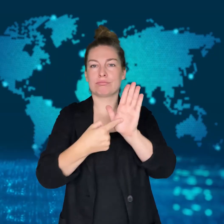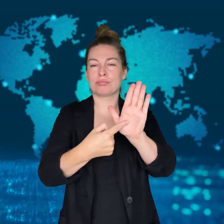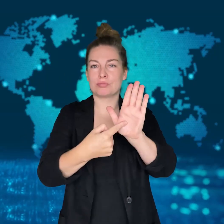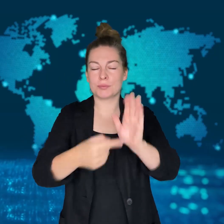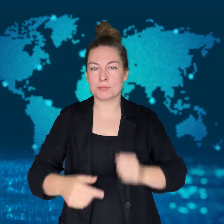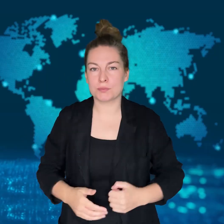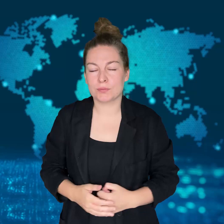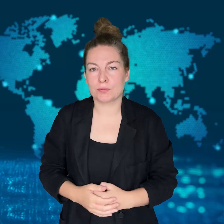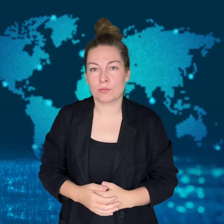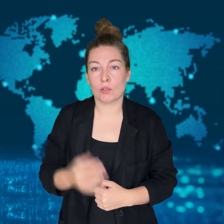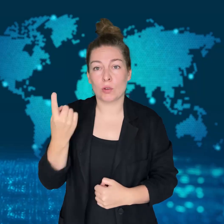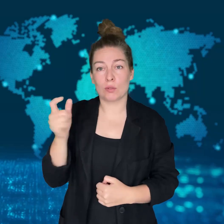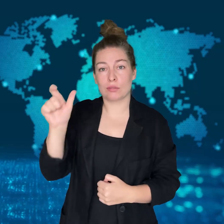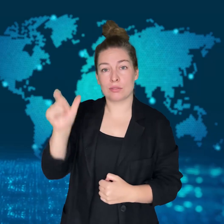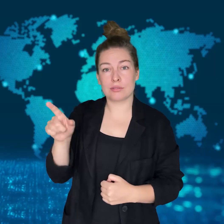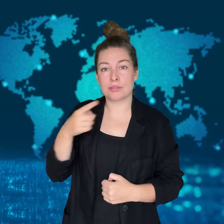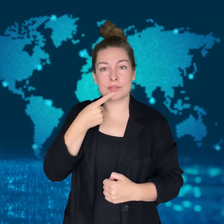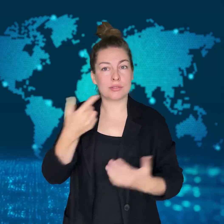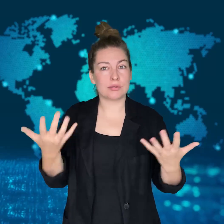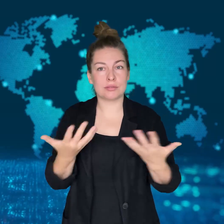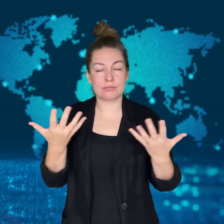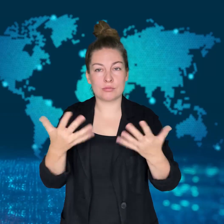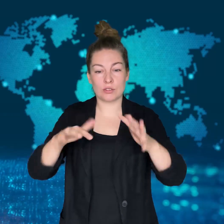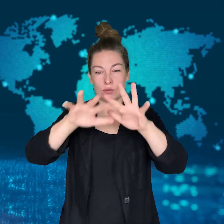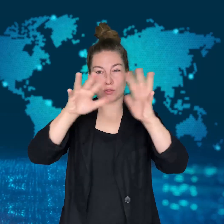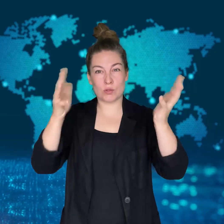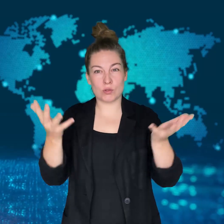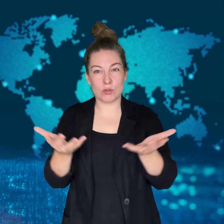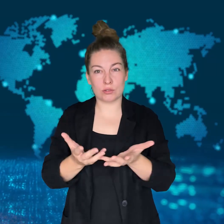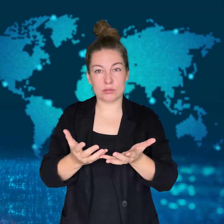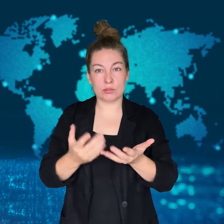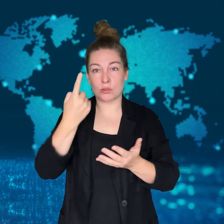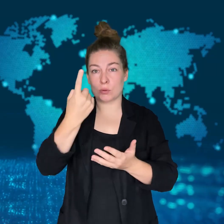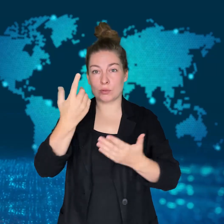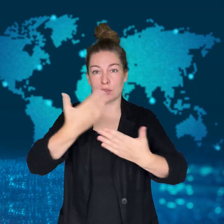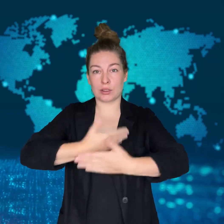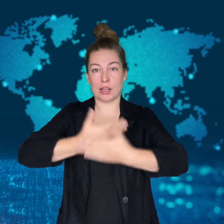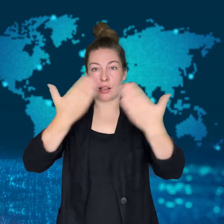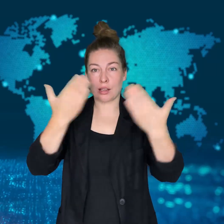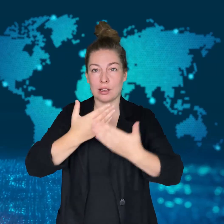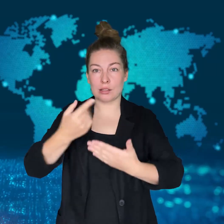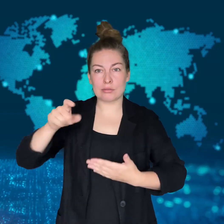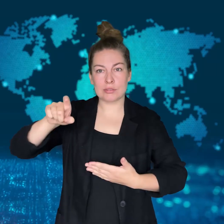for oil is around 2.4 million barrels per day.